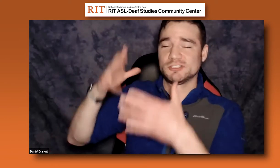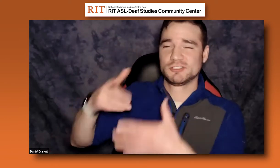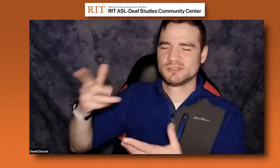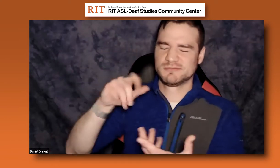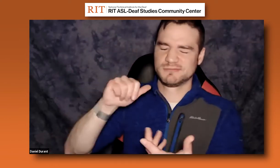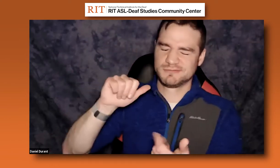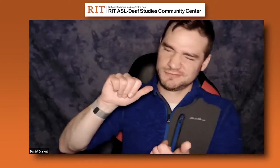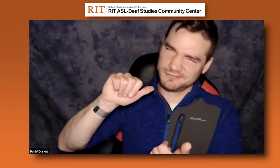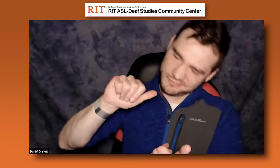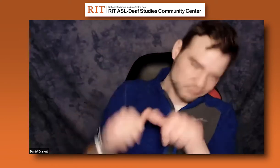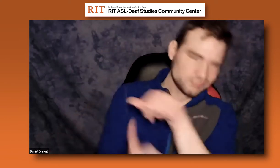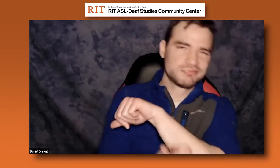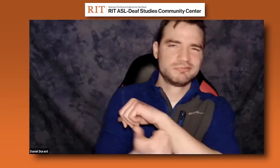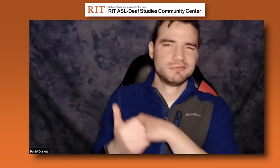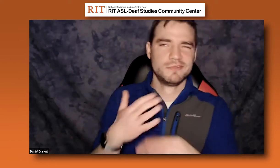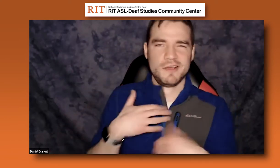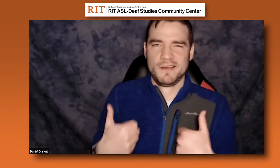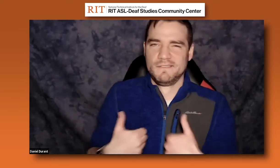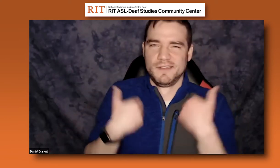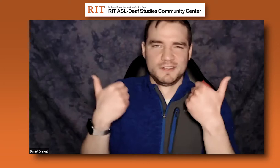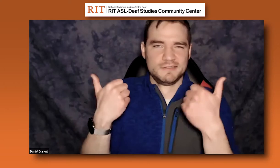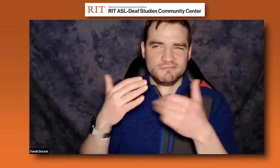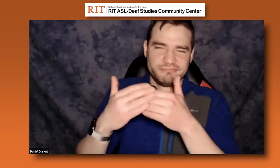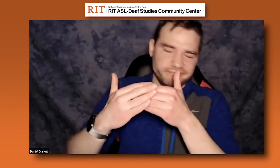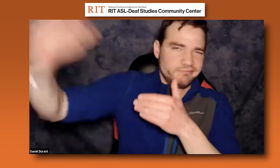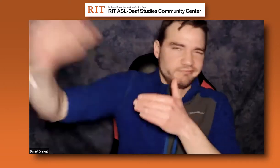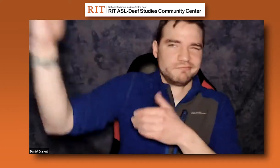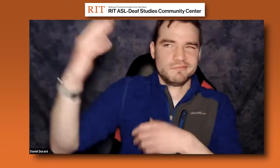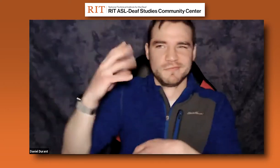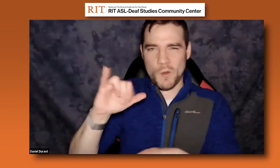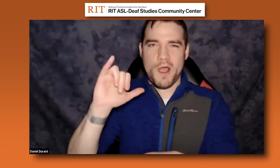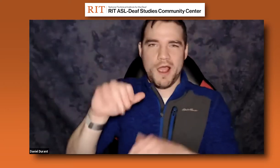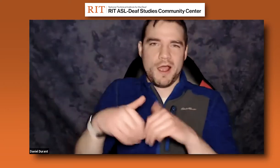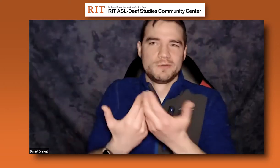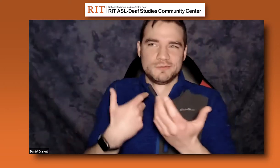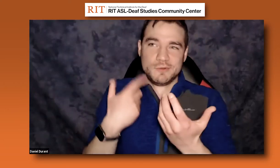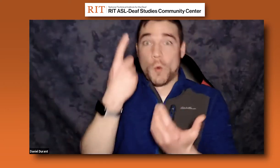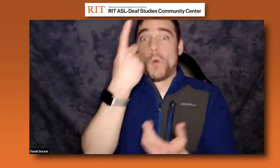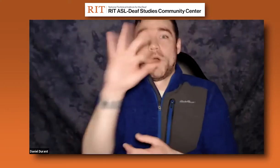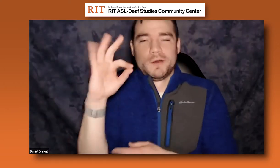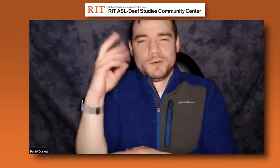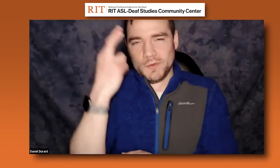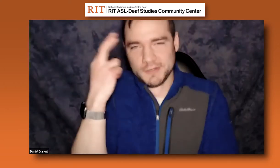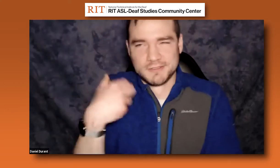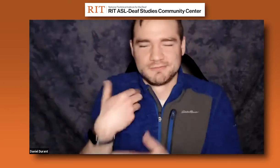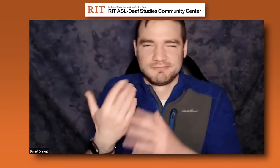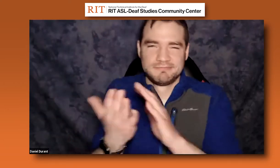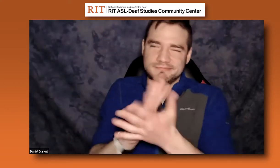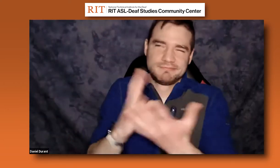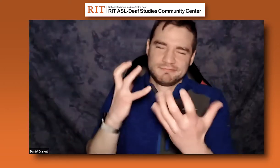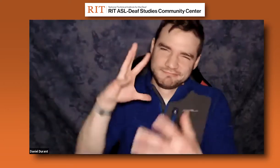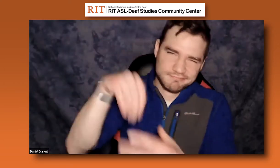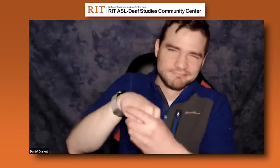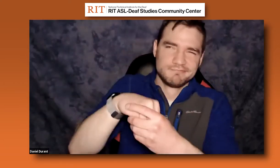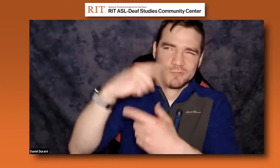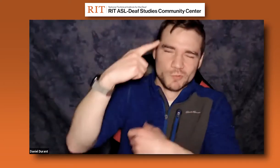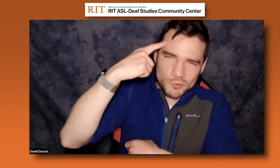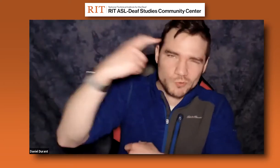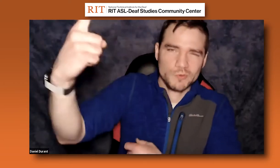because she really changed my life, and she is one reason why